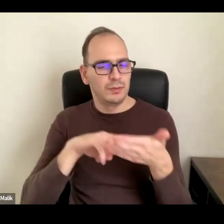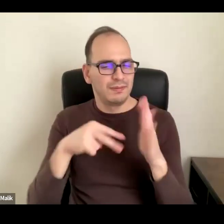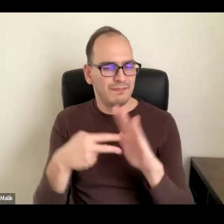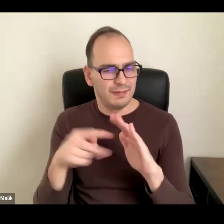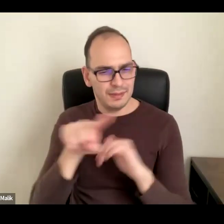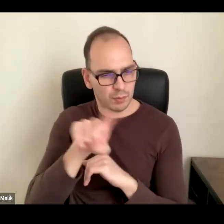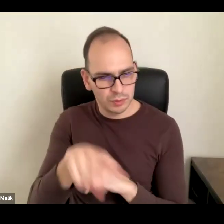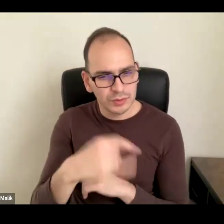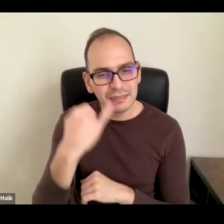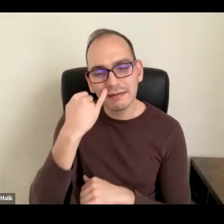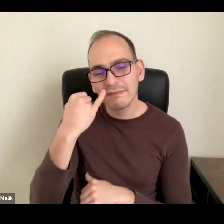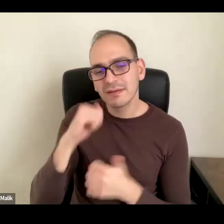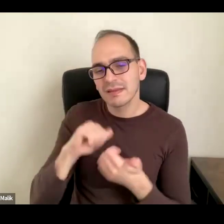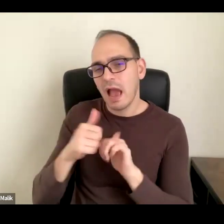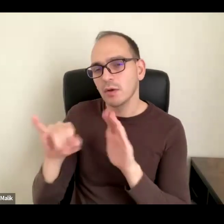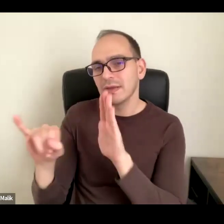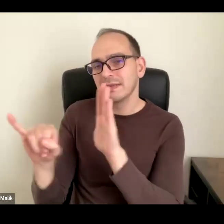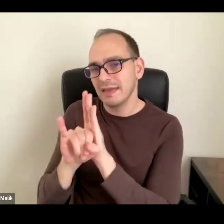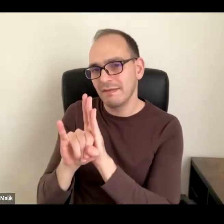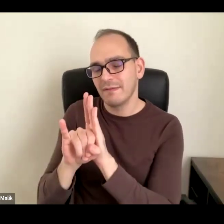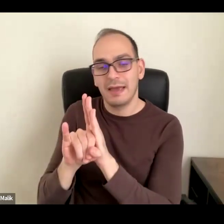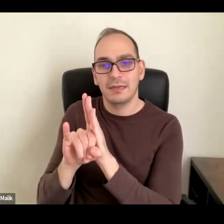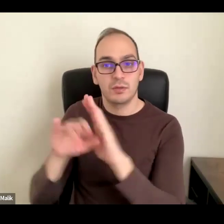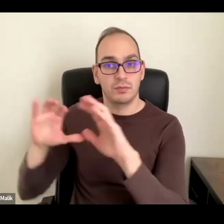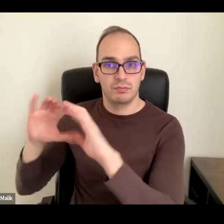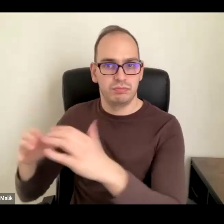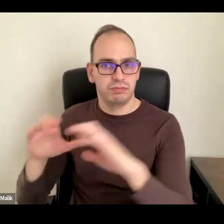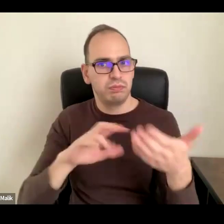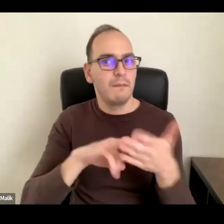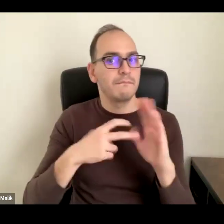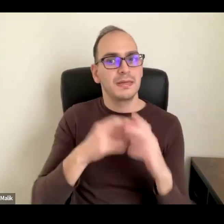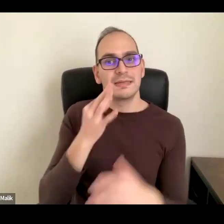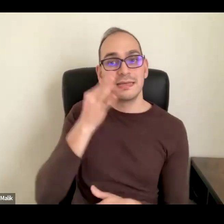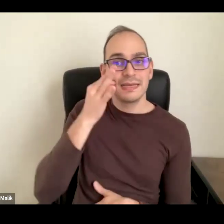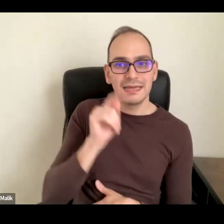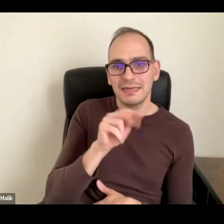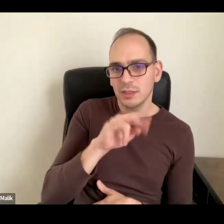If the question is how do you identify consulting parties meaning Indian Tribes or NHOs for human